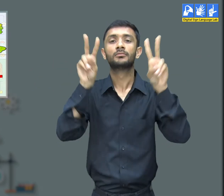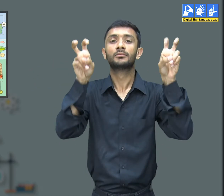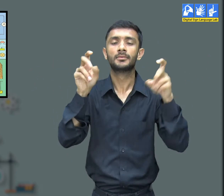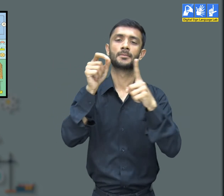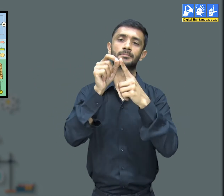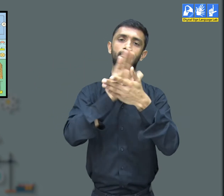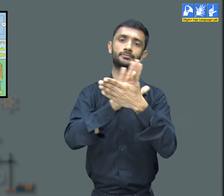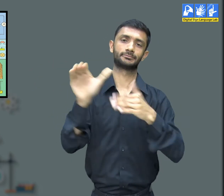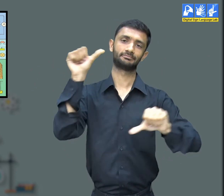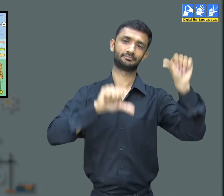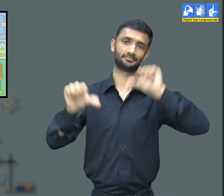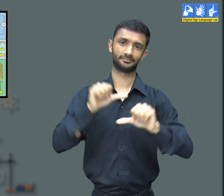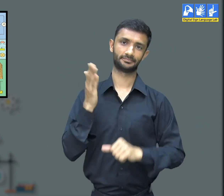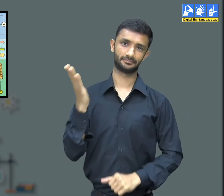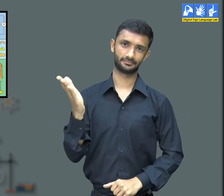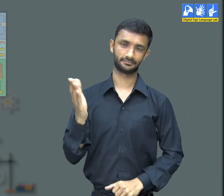These four studies make up Physics.